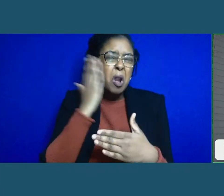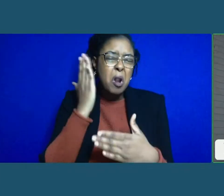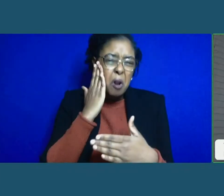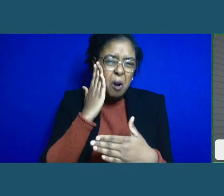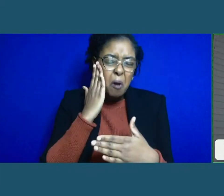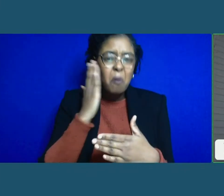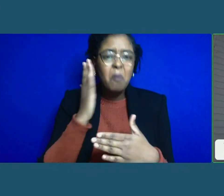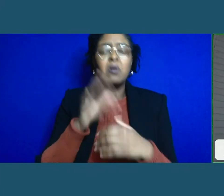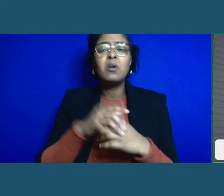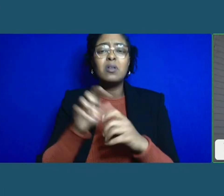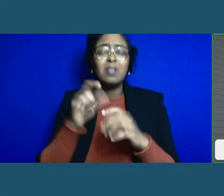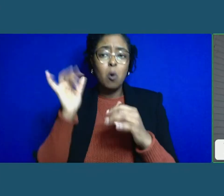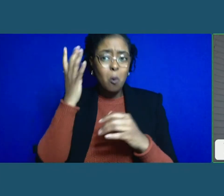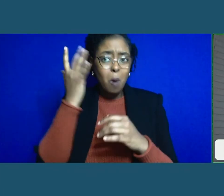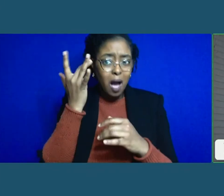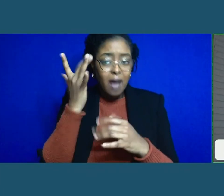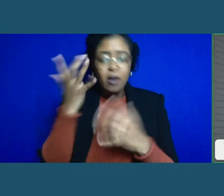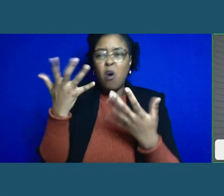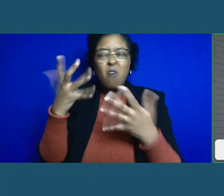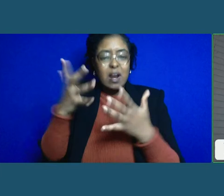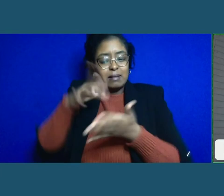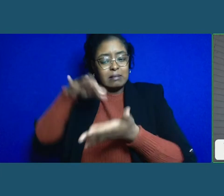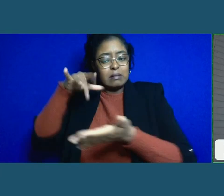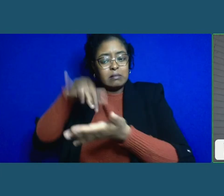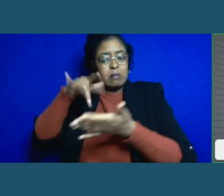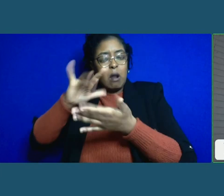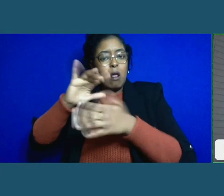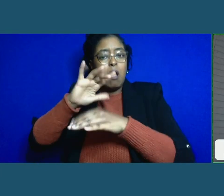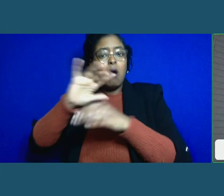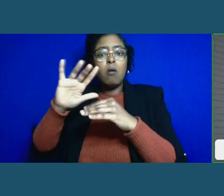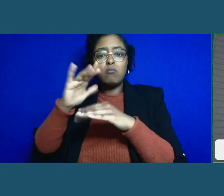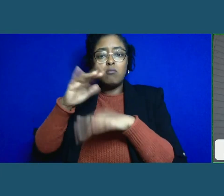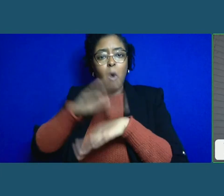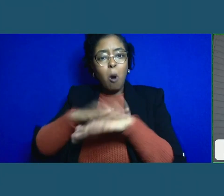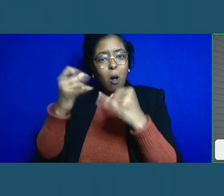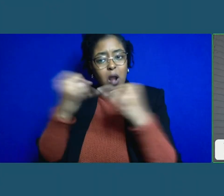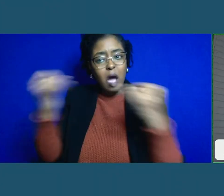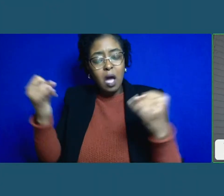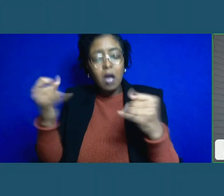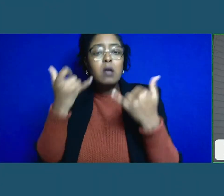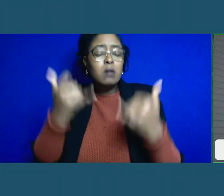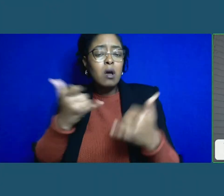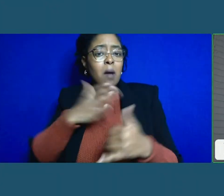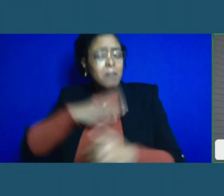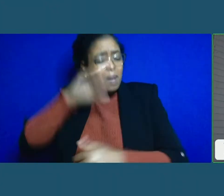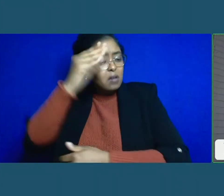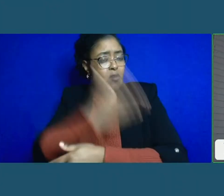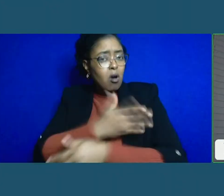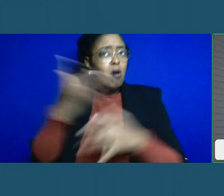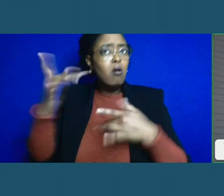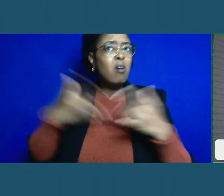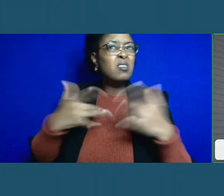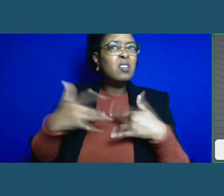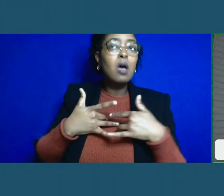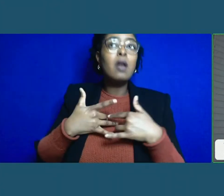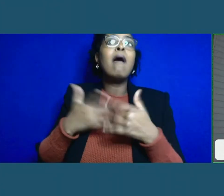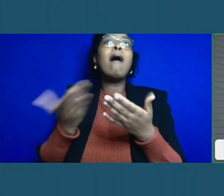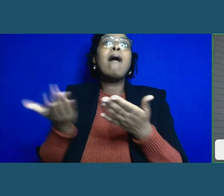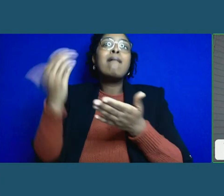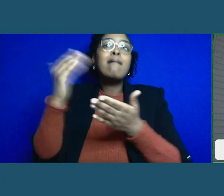confident that he already knew the material. That's what it's